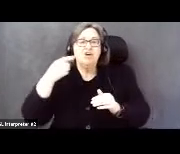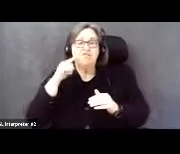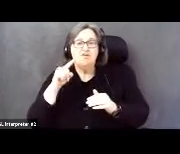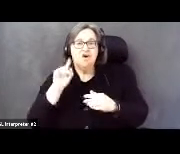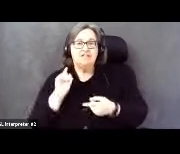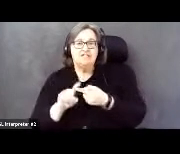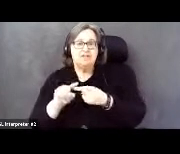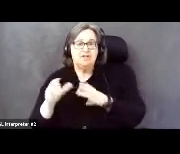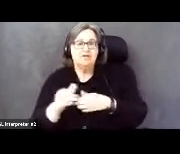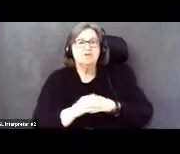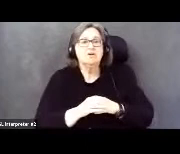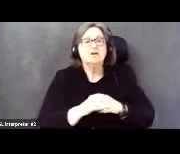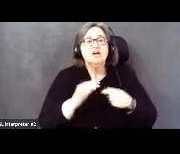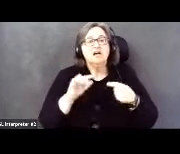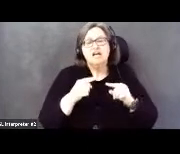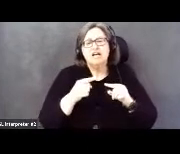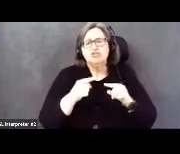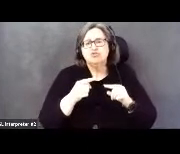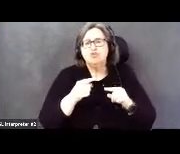Injury risk factors associated with